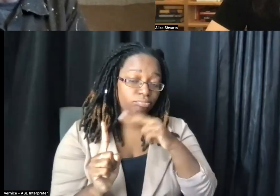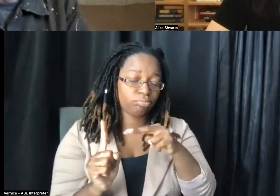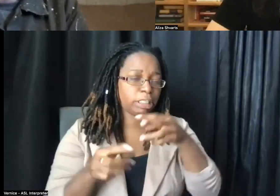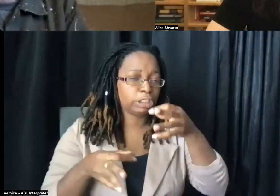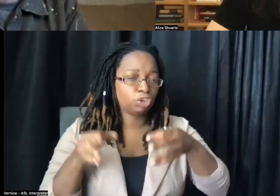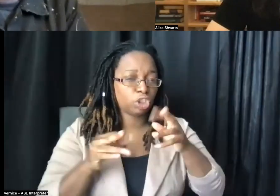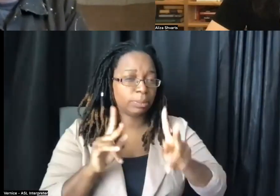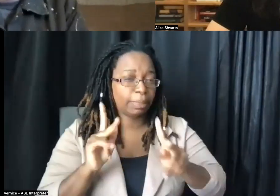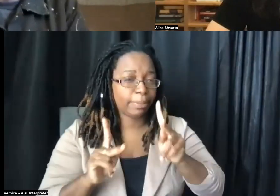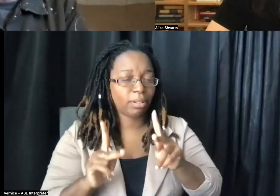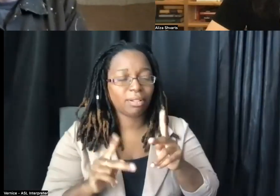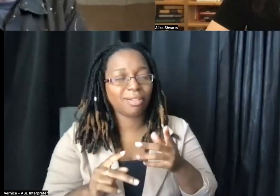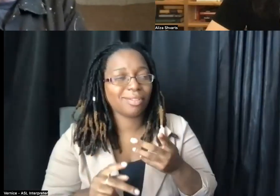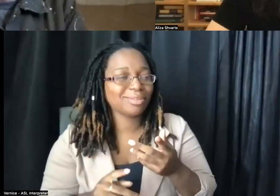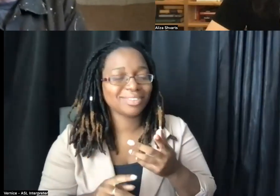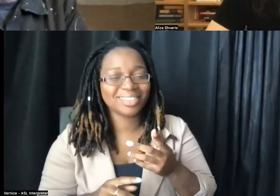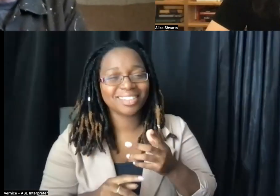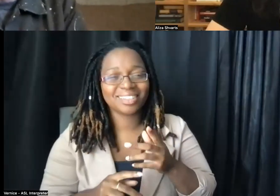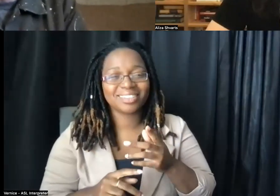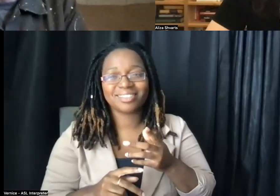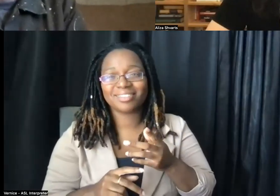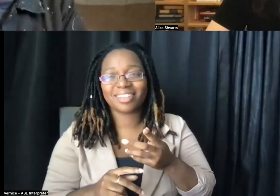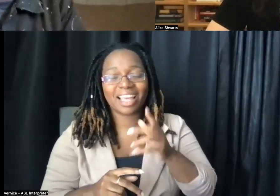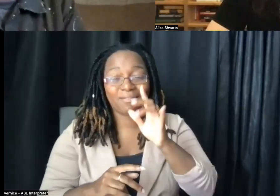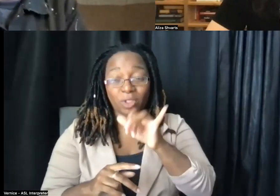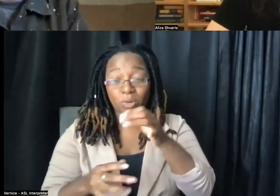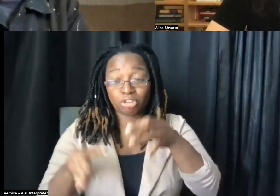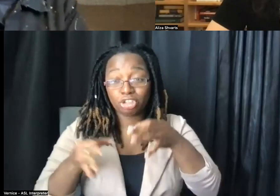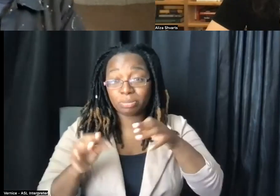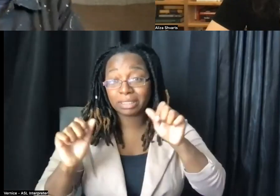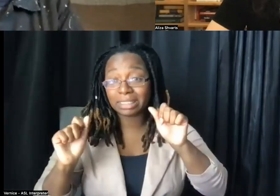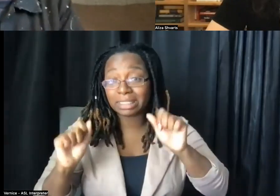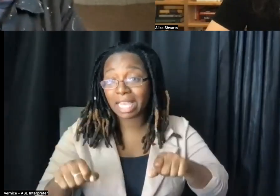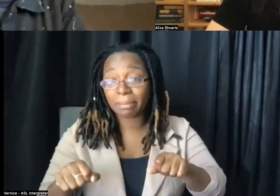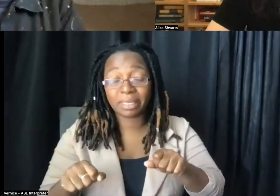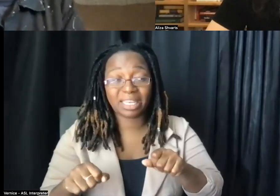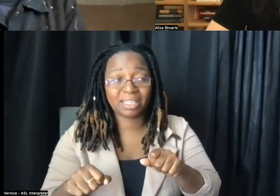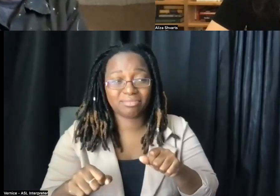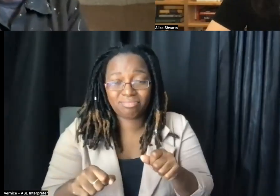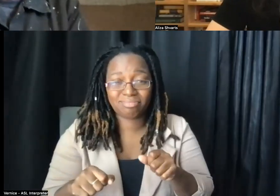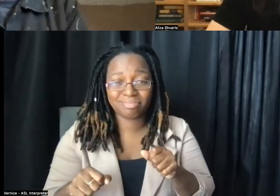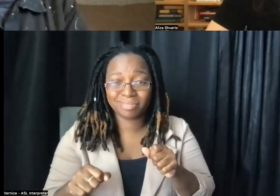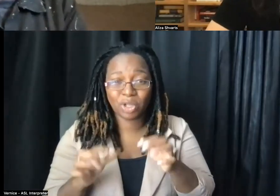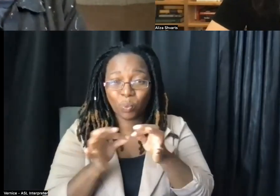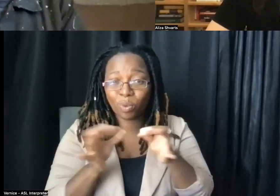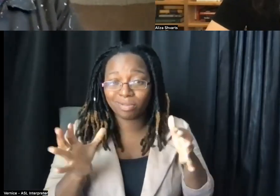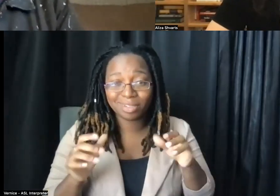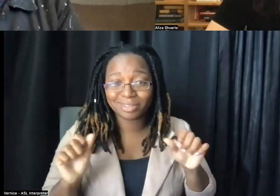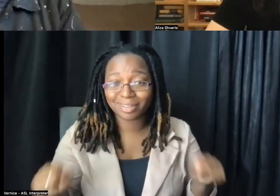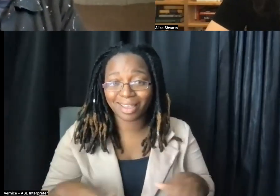it is completely you know, those judgments are completely baseless,